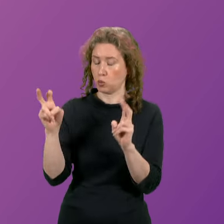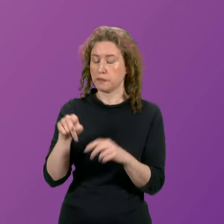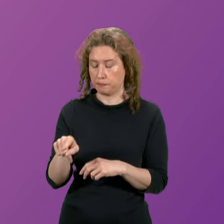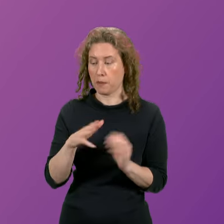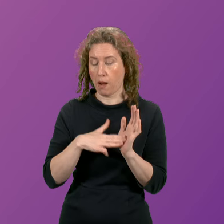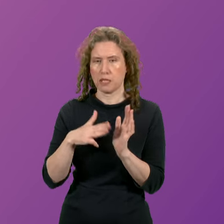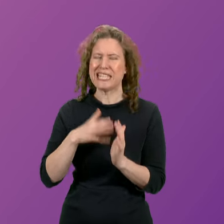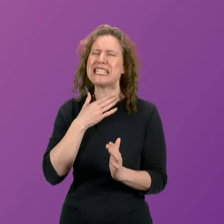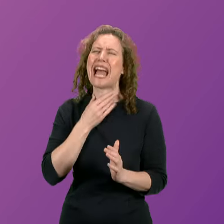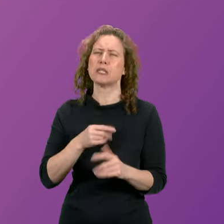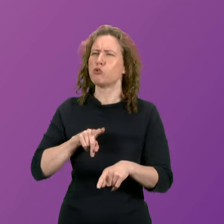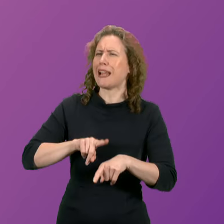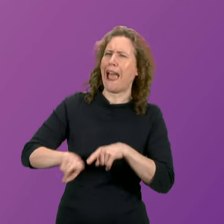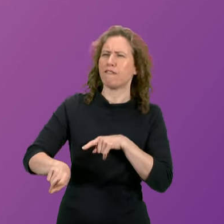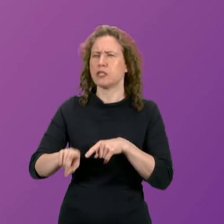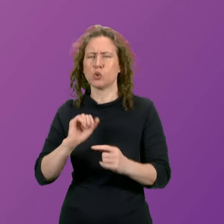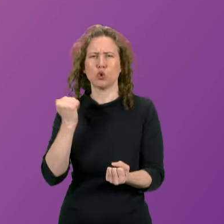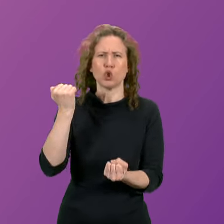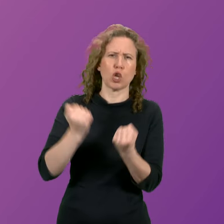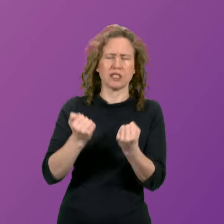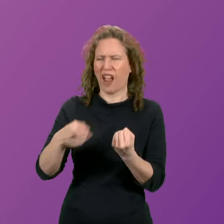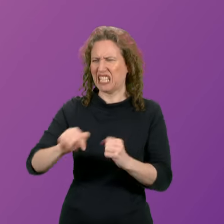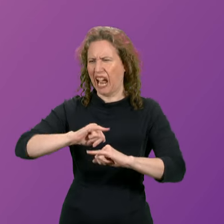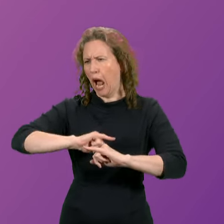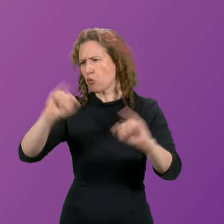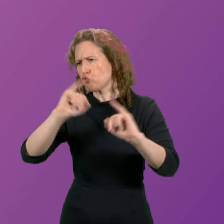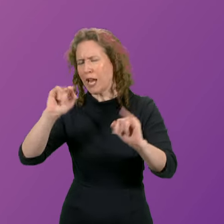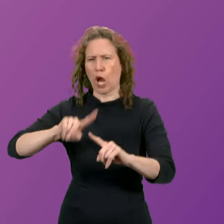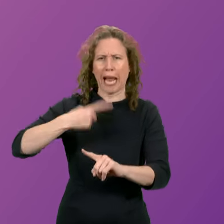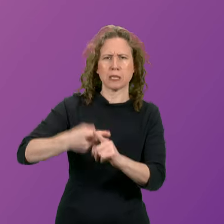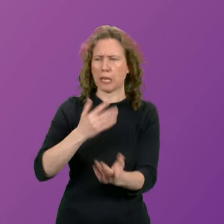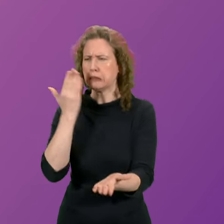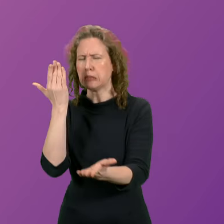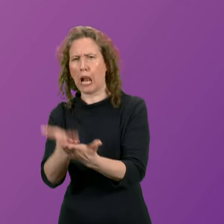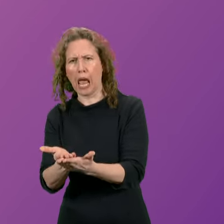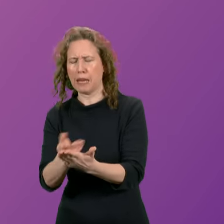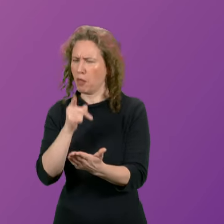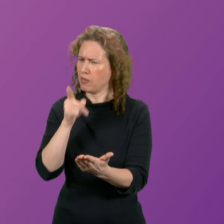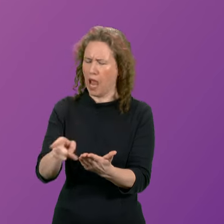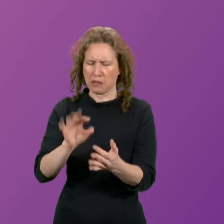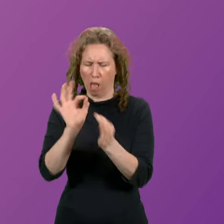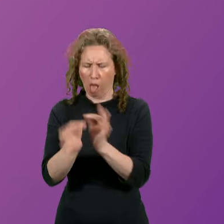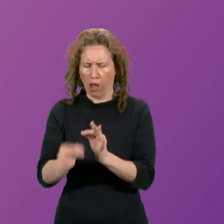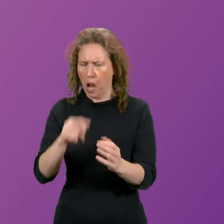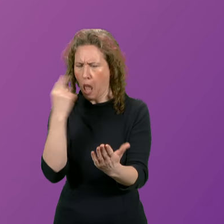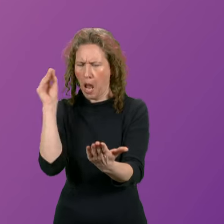“desperate efforts to justify his outrageous expenses claim have been riddled with lies,